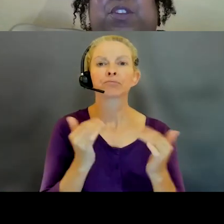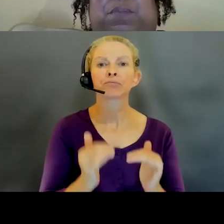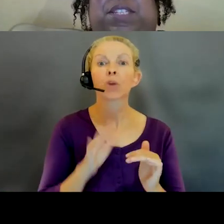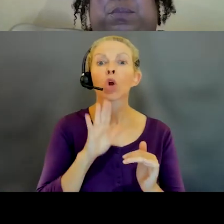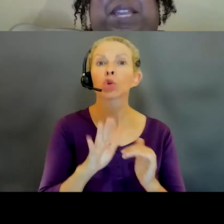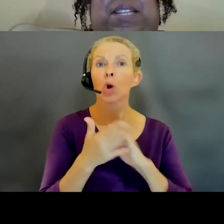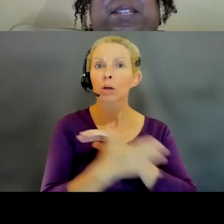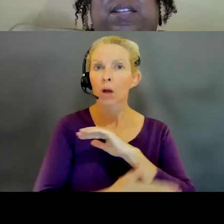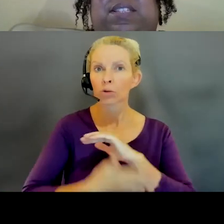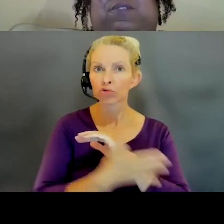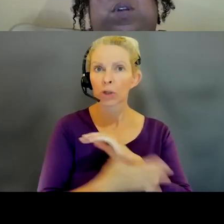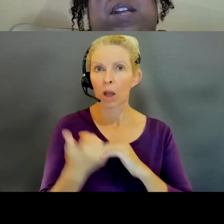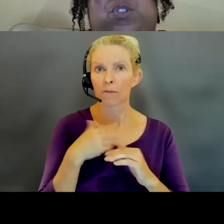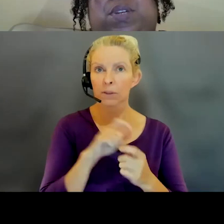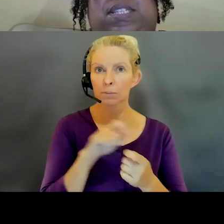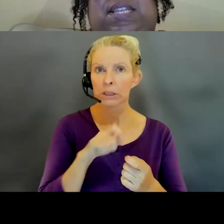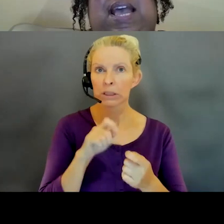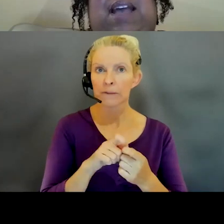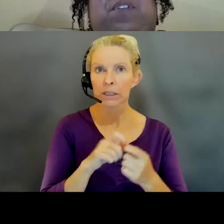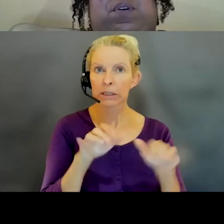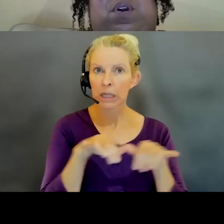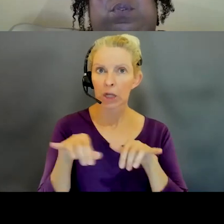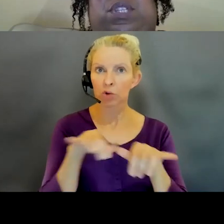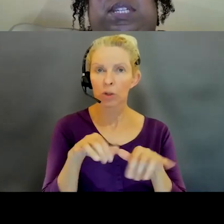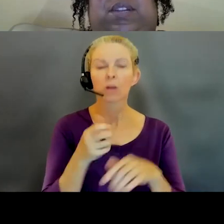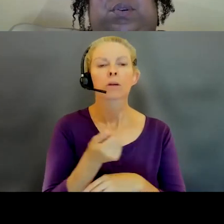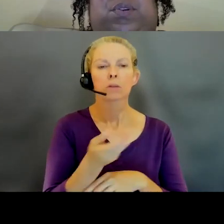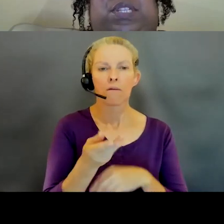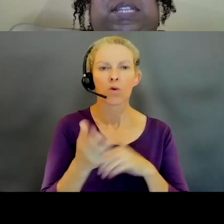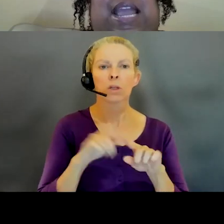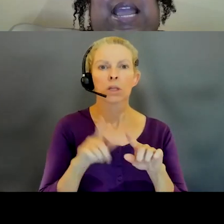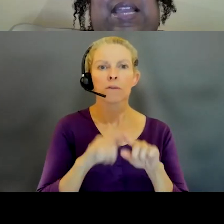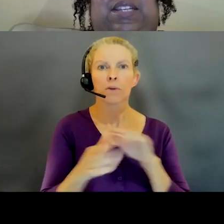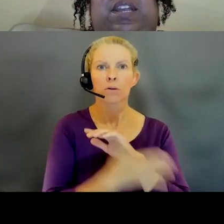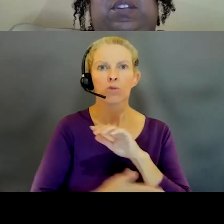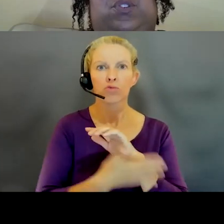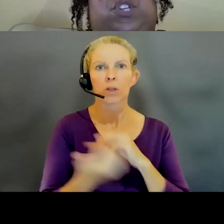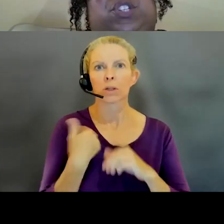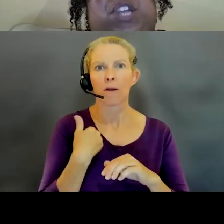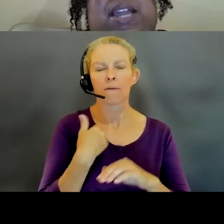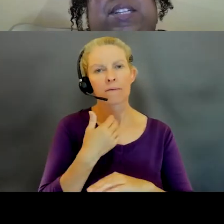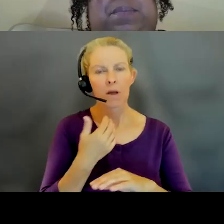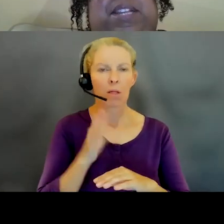you must meet? Several countries have their own standards, and you should check to make